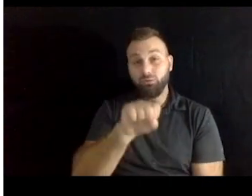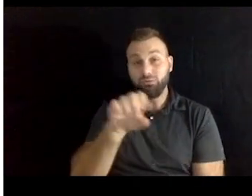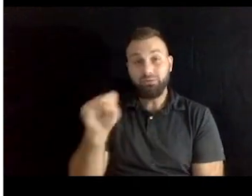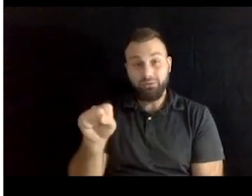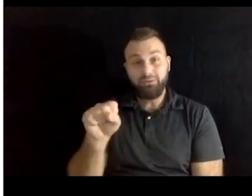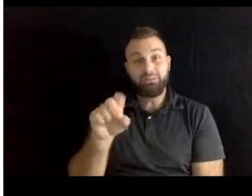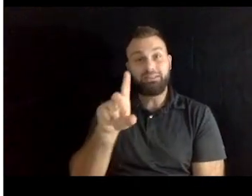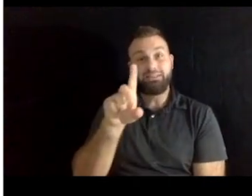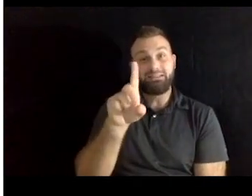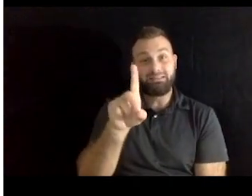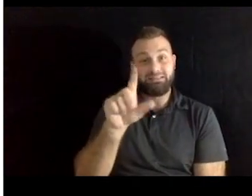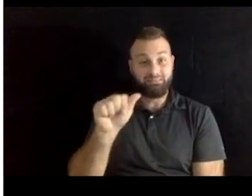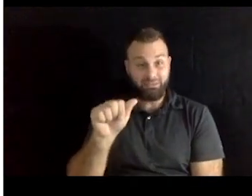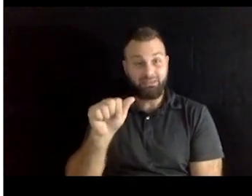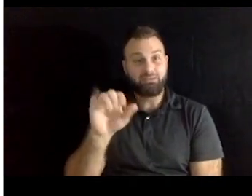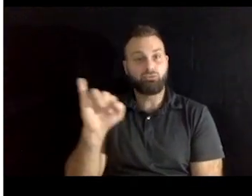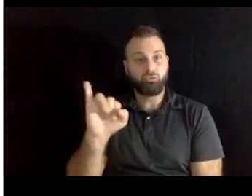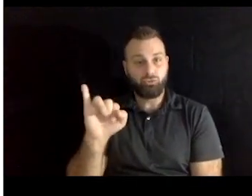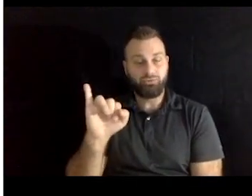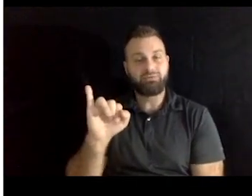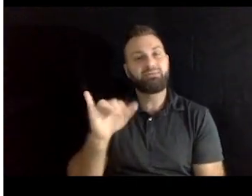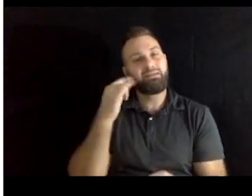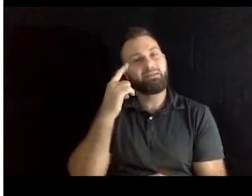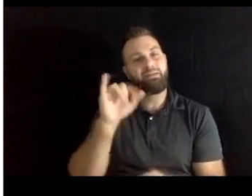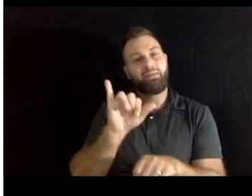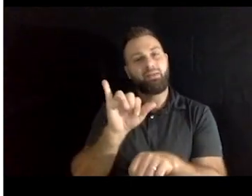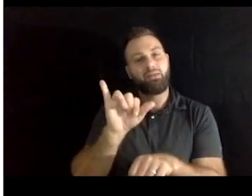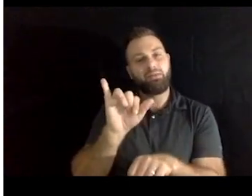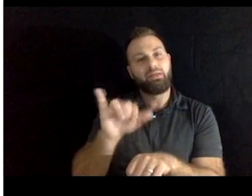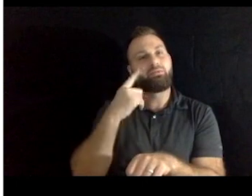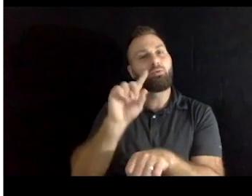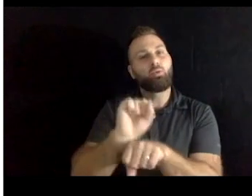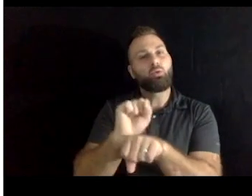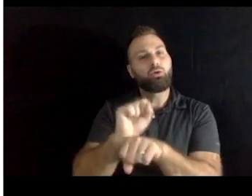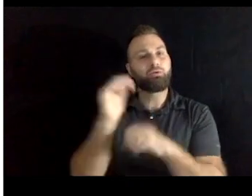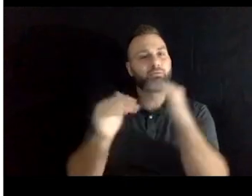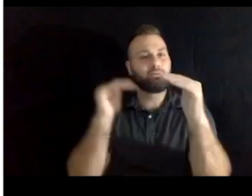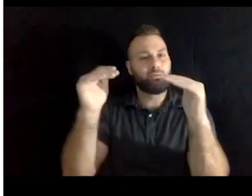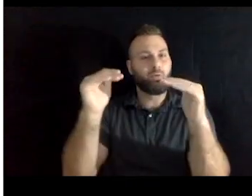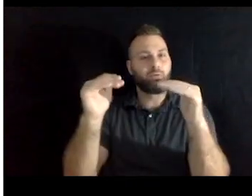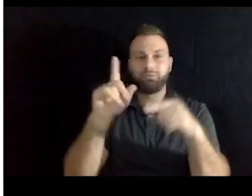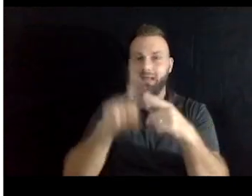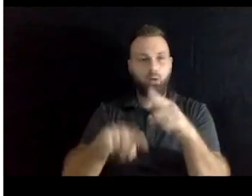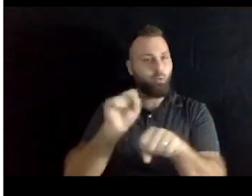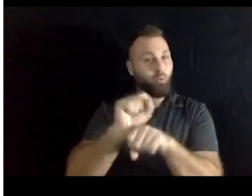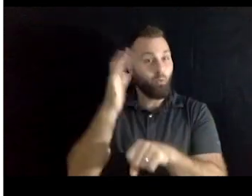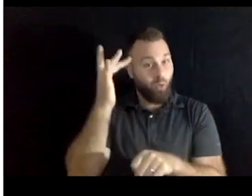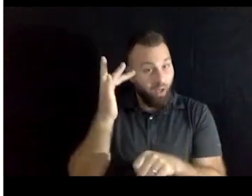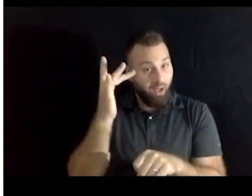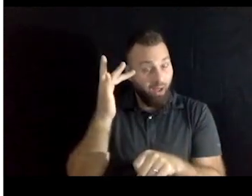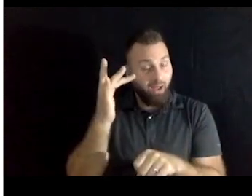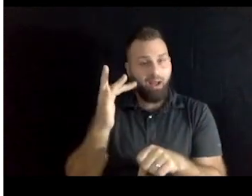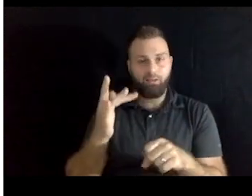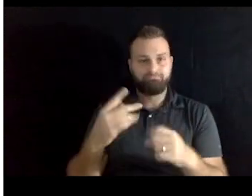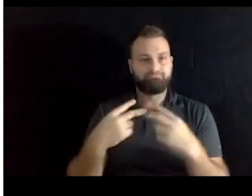to working age adults unable to work due to disability. This program is funded by payroll taxes,